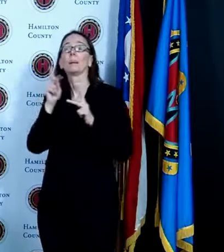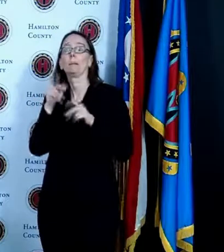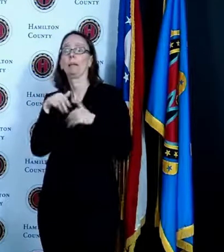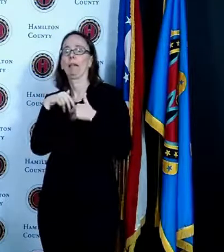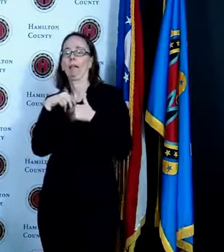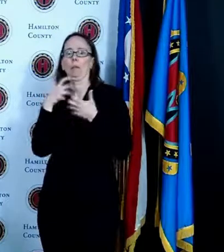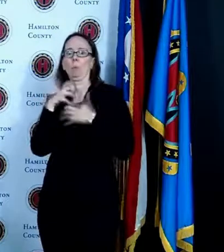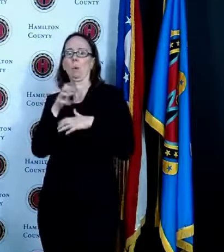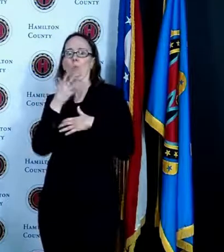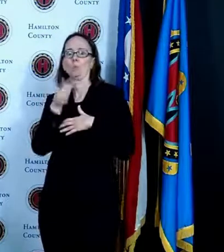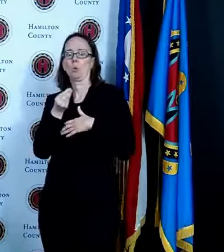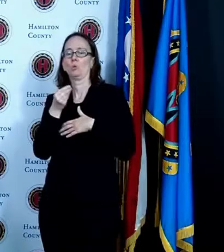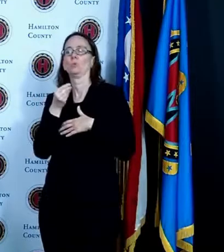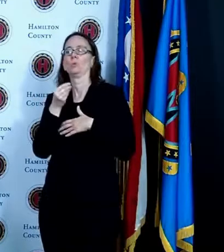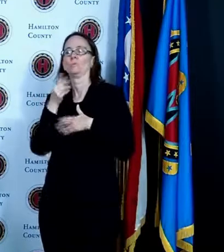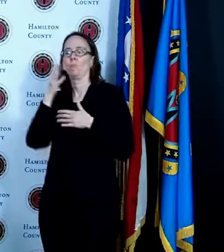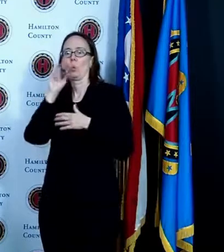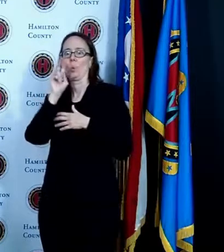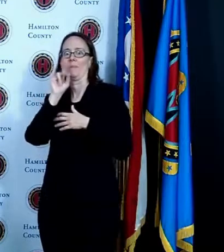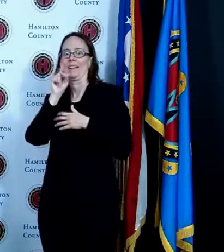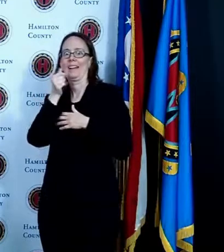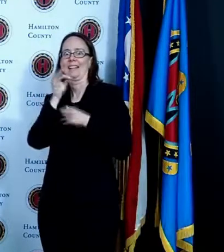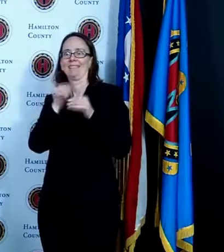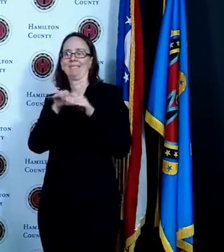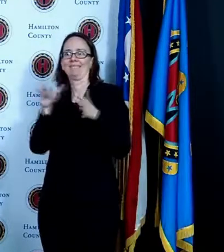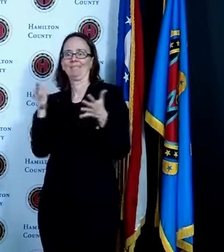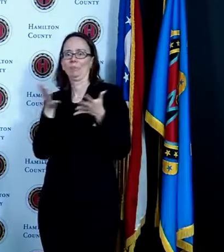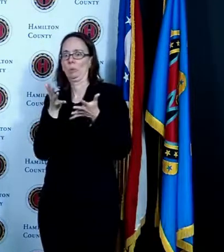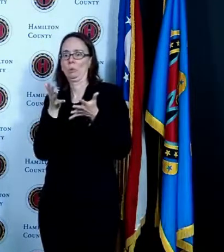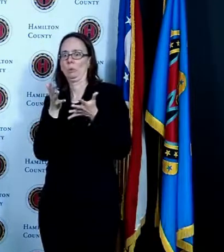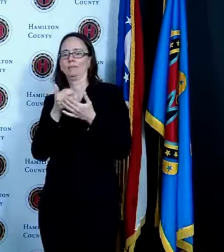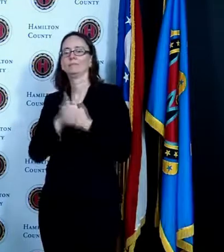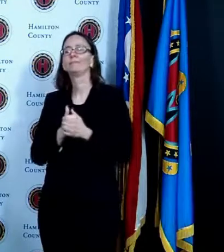folks were reticent to go to hospital EDs because they felt like that was